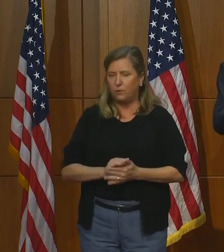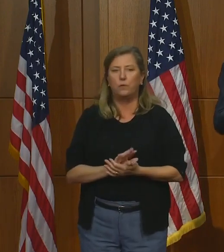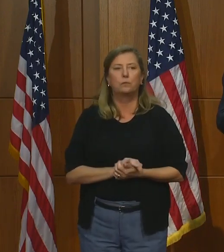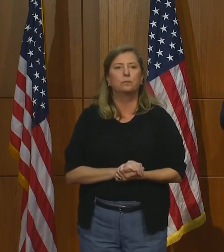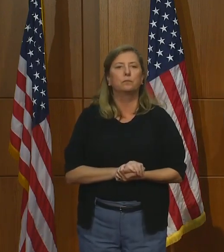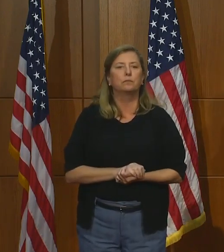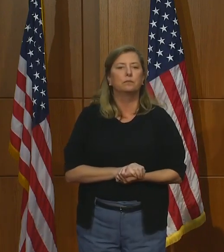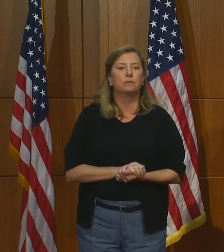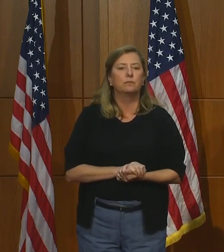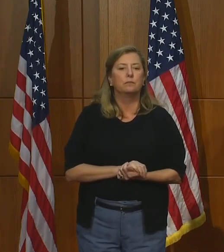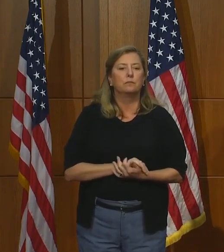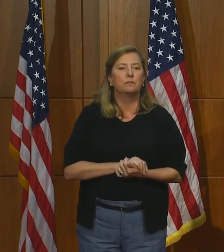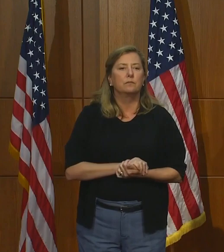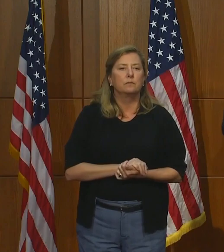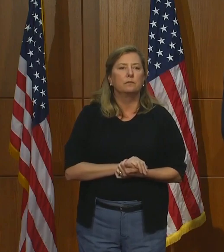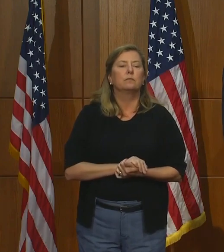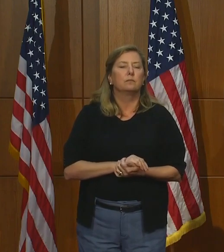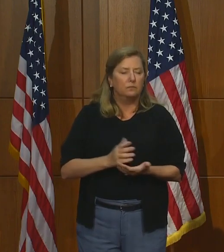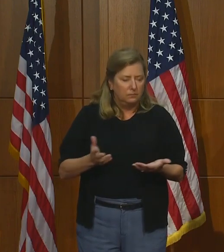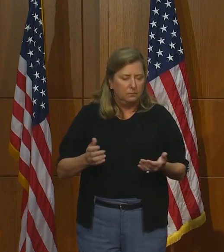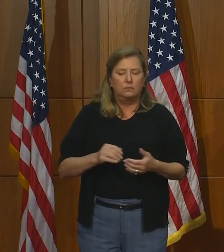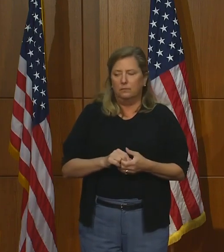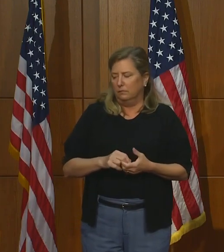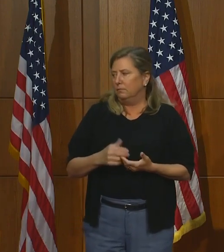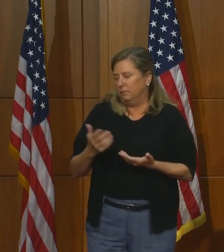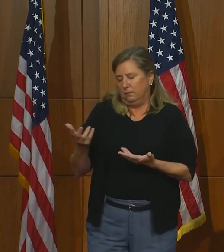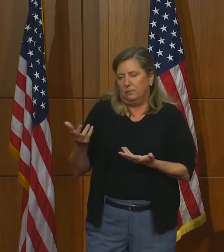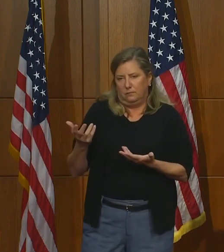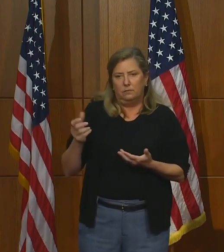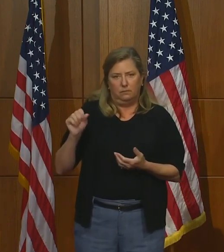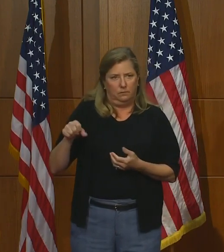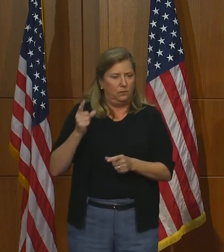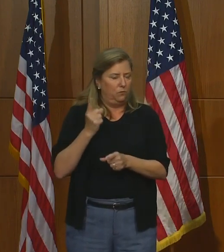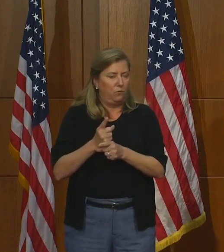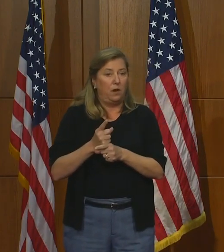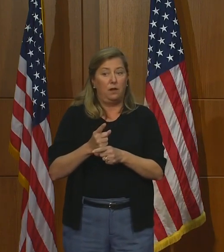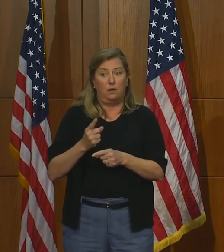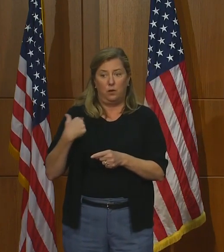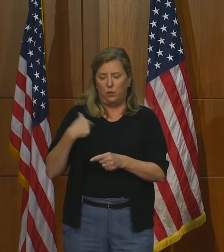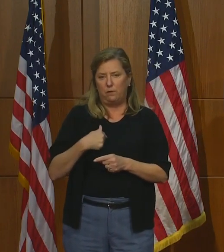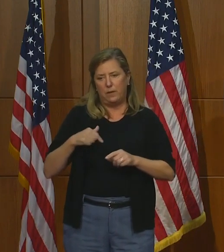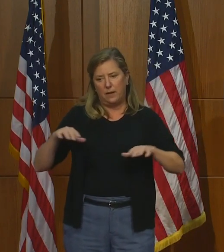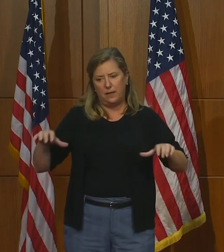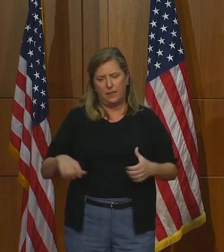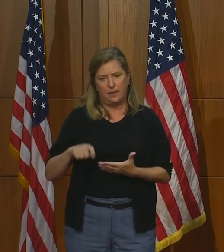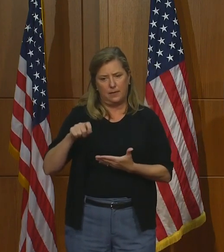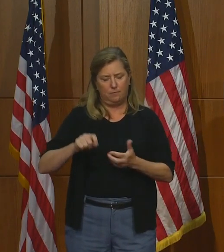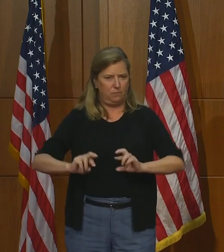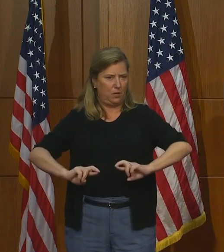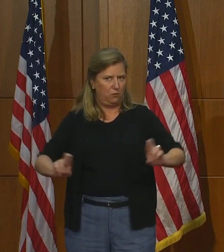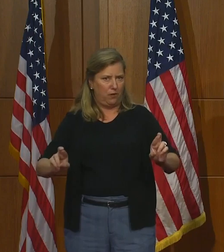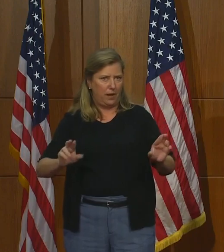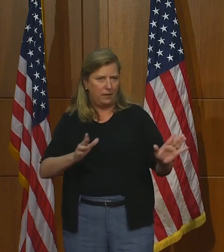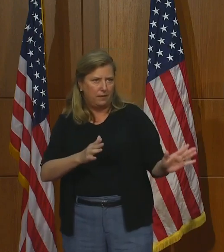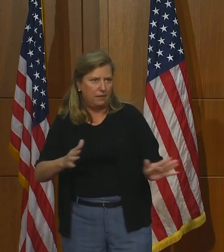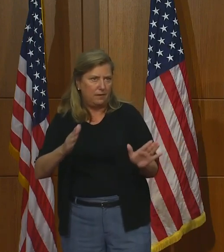YOU'D LIKE. THANK YOU. THANK YOU GOVERNOR. SO AS THE